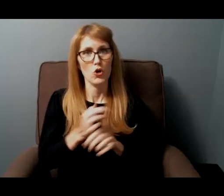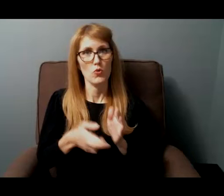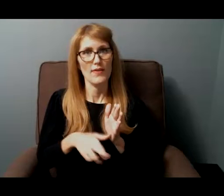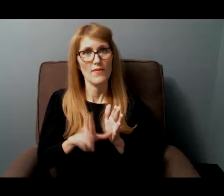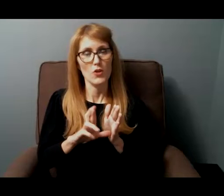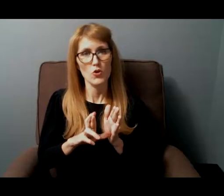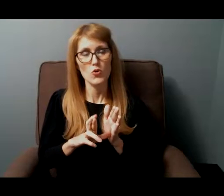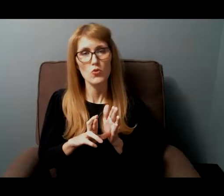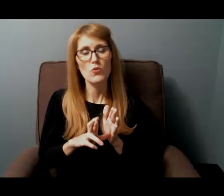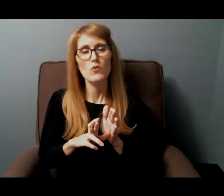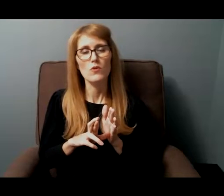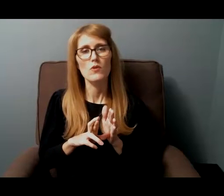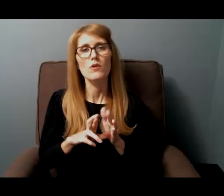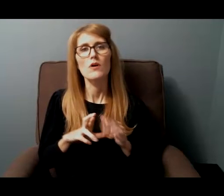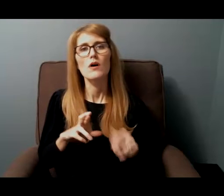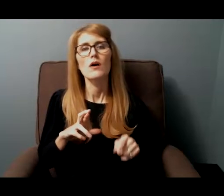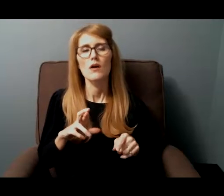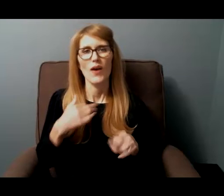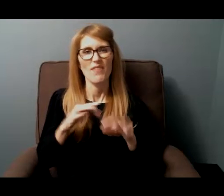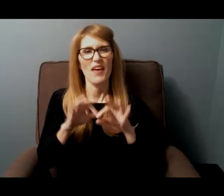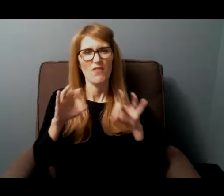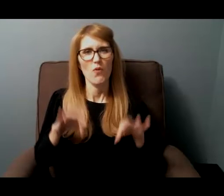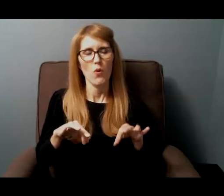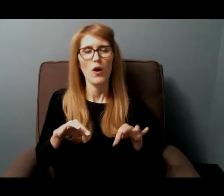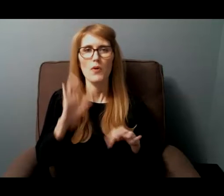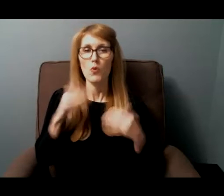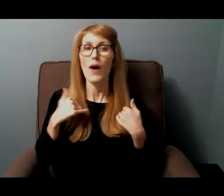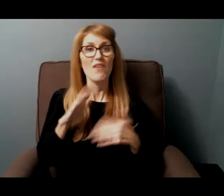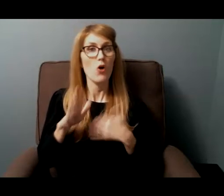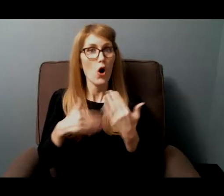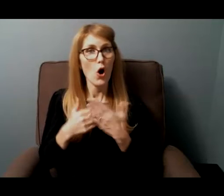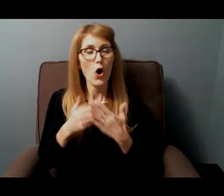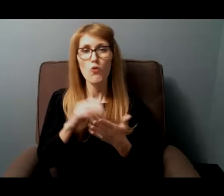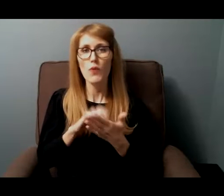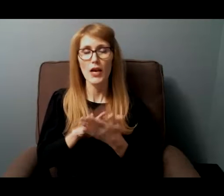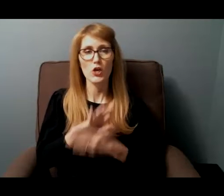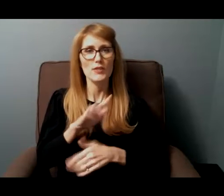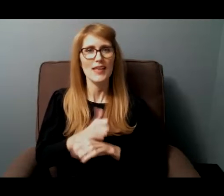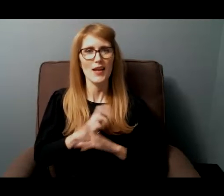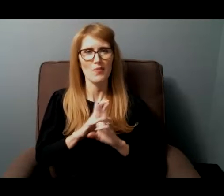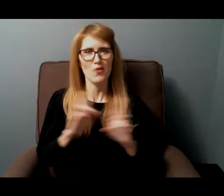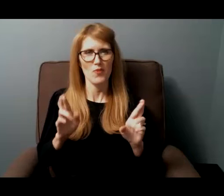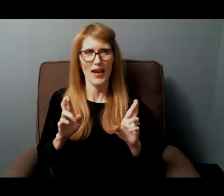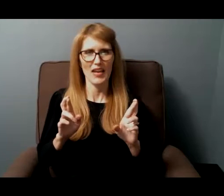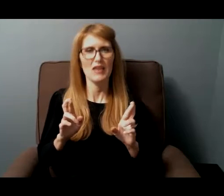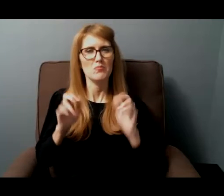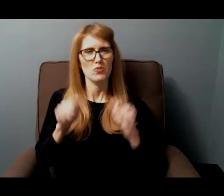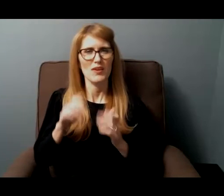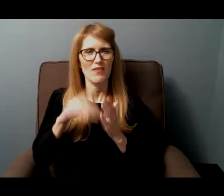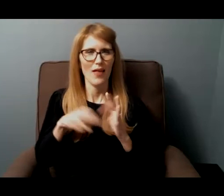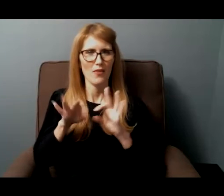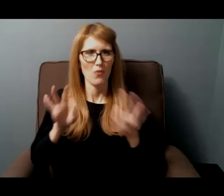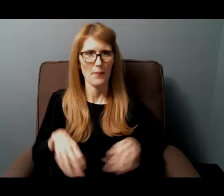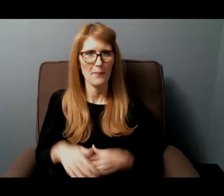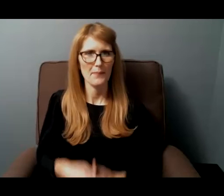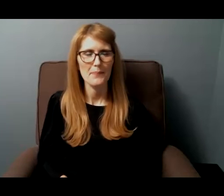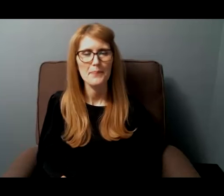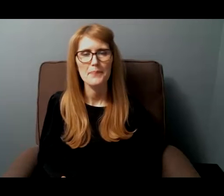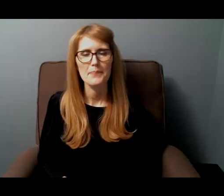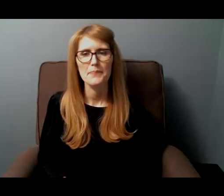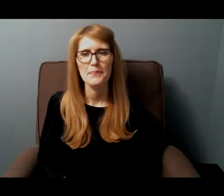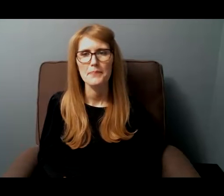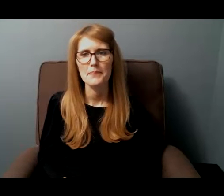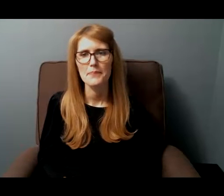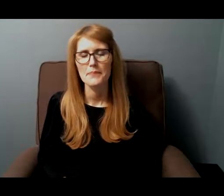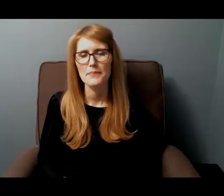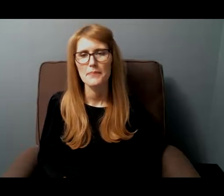form, you ideally have all your records set up and ready to go for the sake of filling out that form.